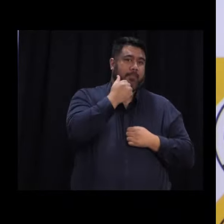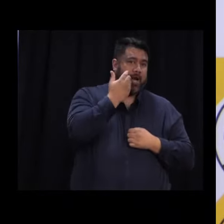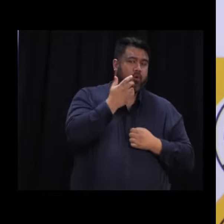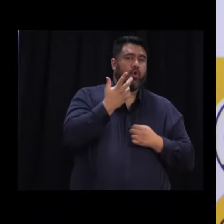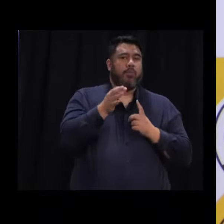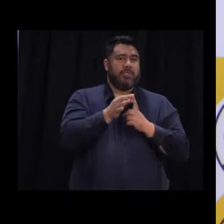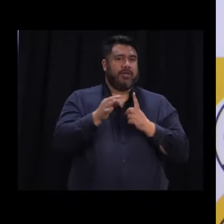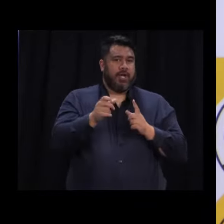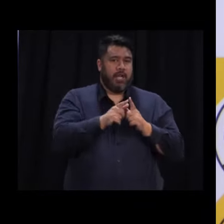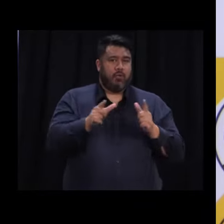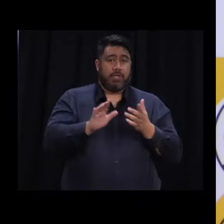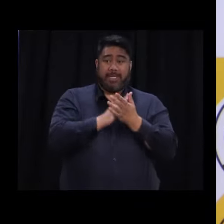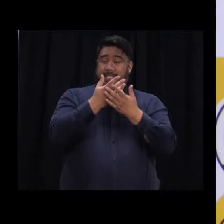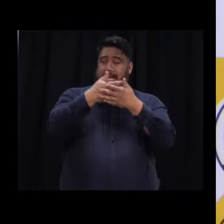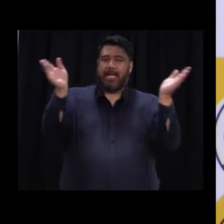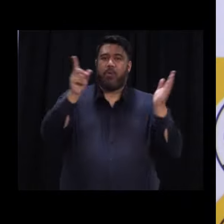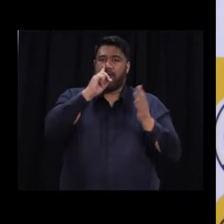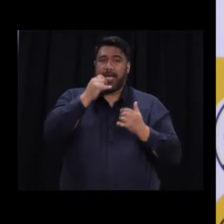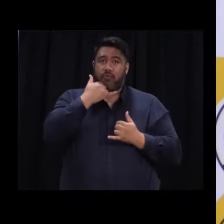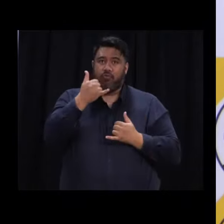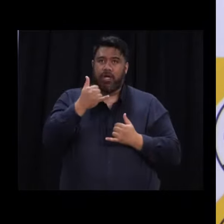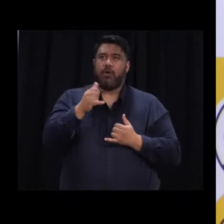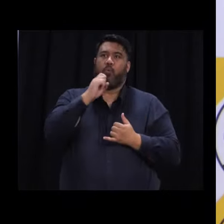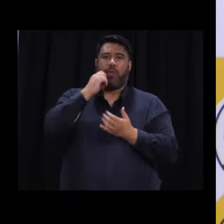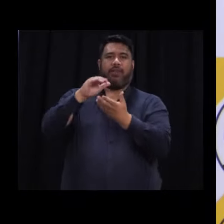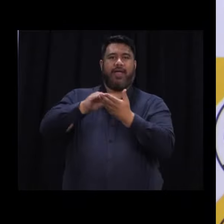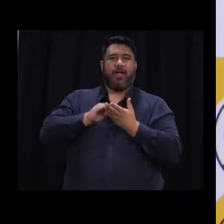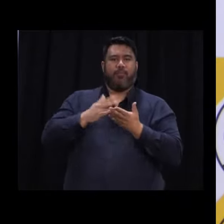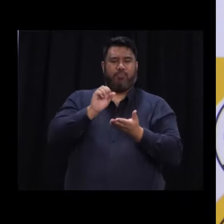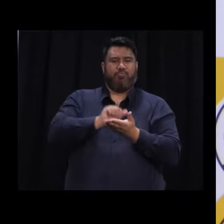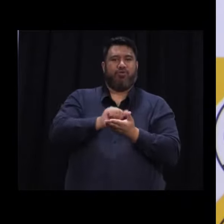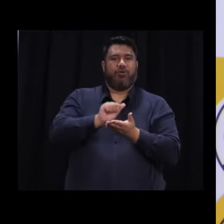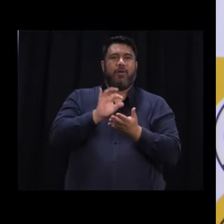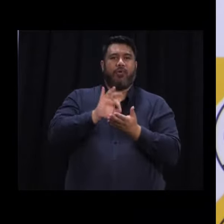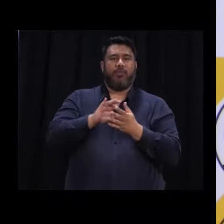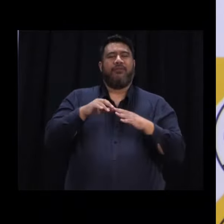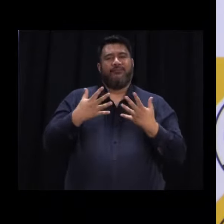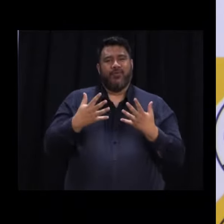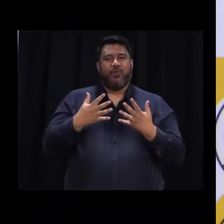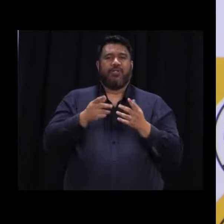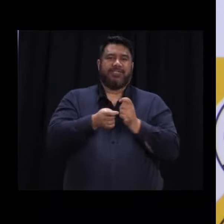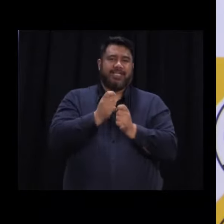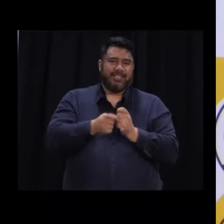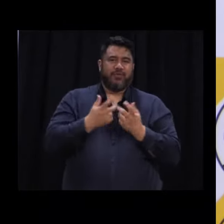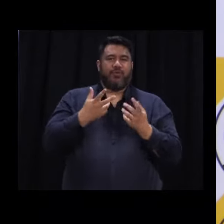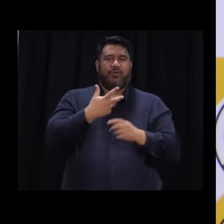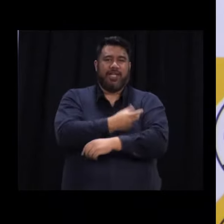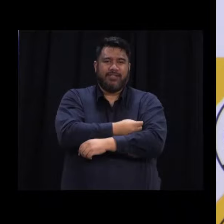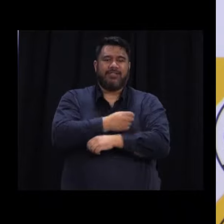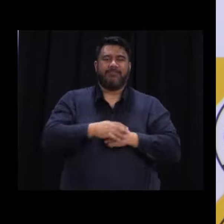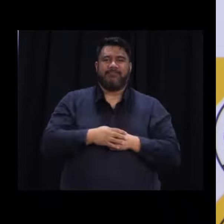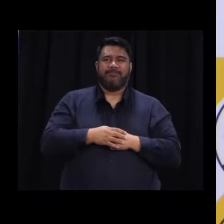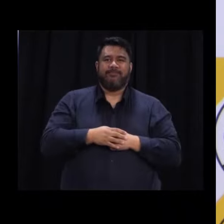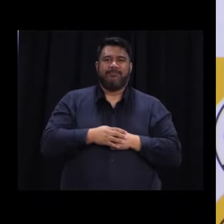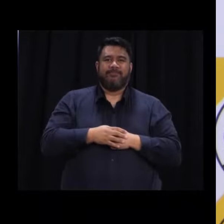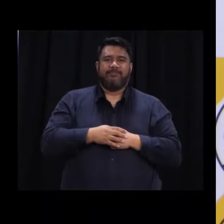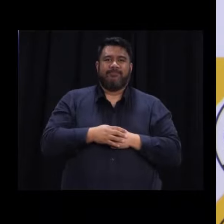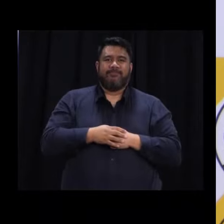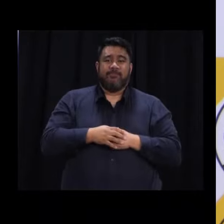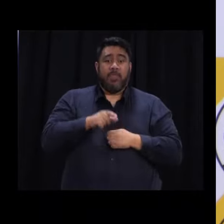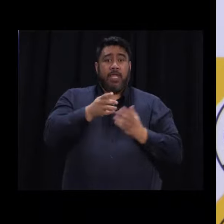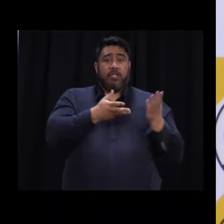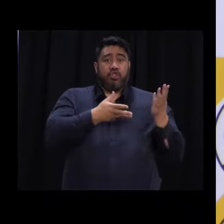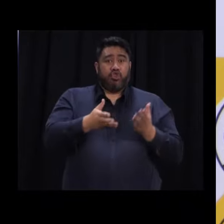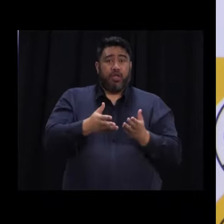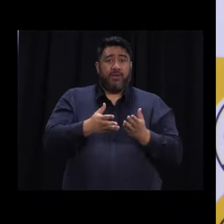to all of the people we have on